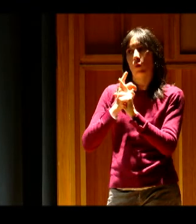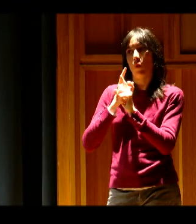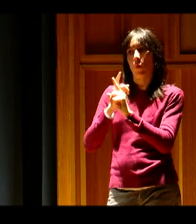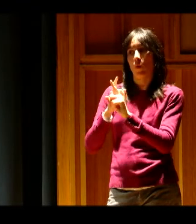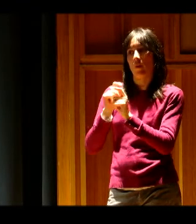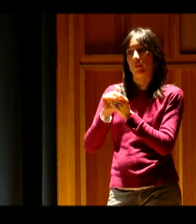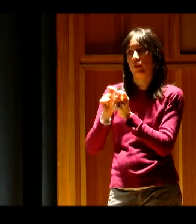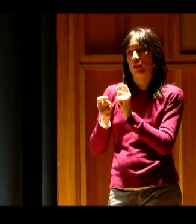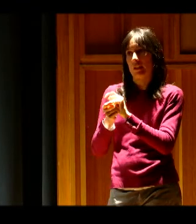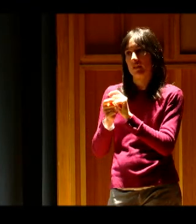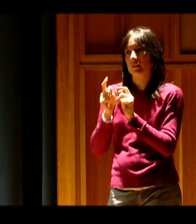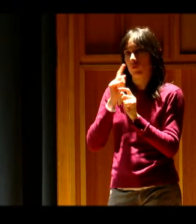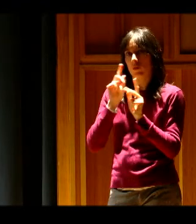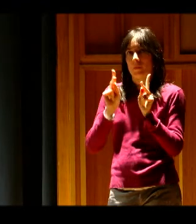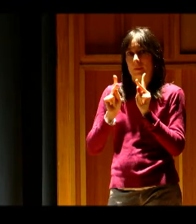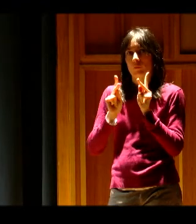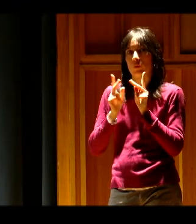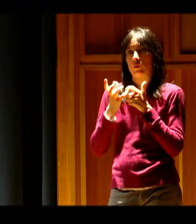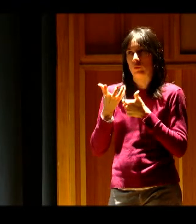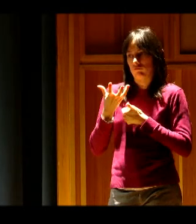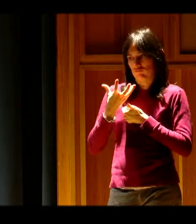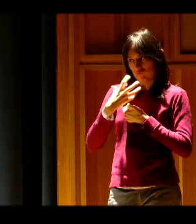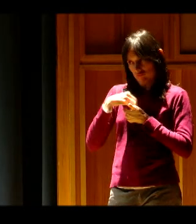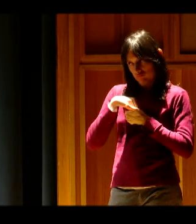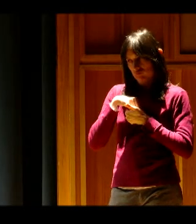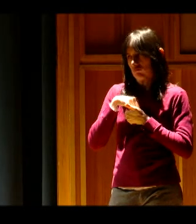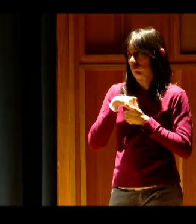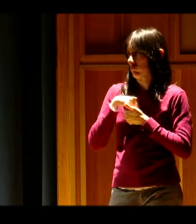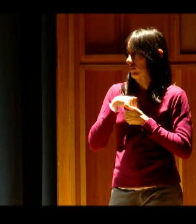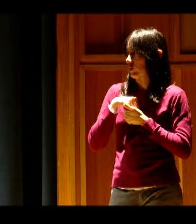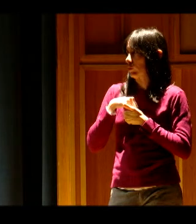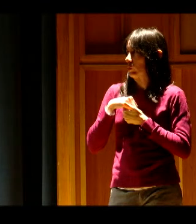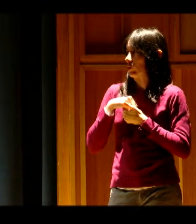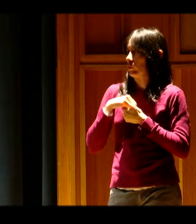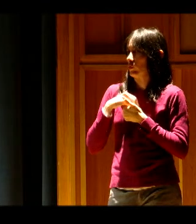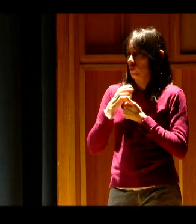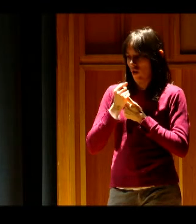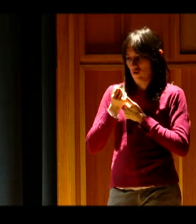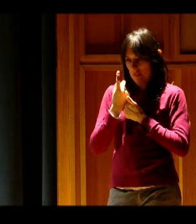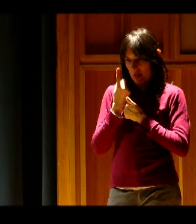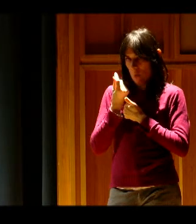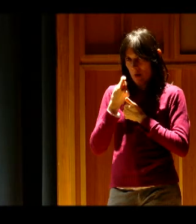If you don't do it if you don't understand what it really means in an active way,